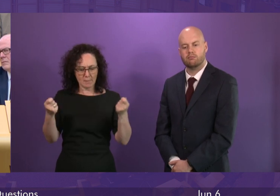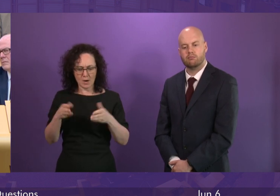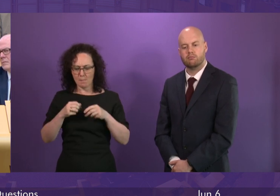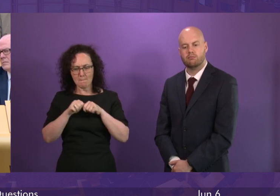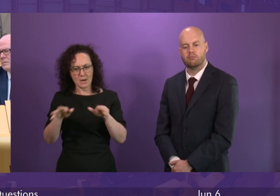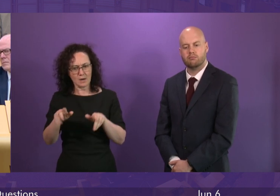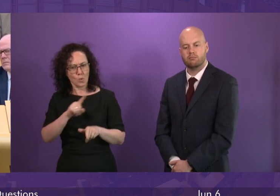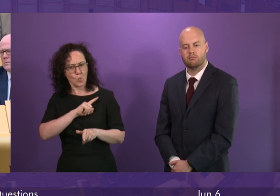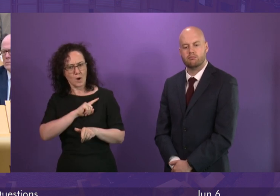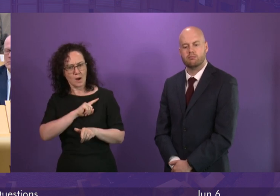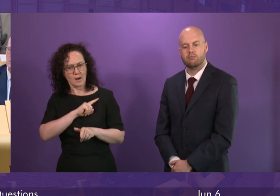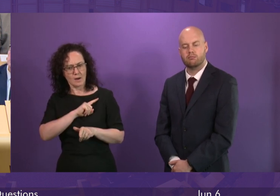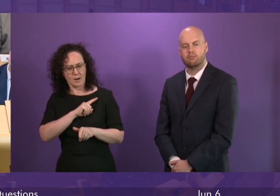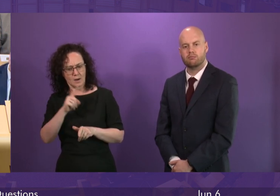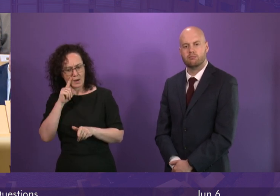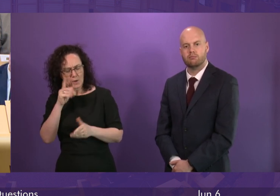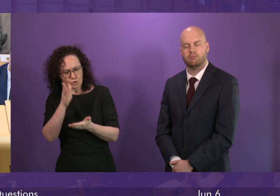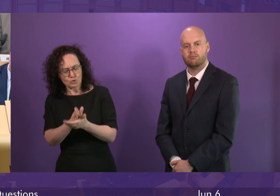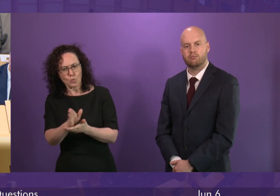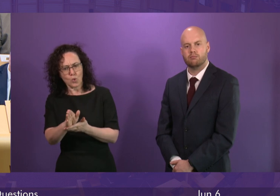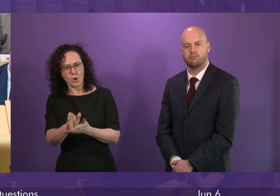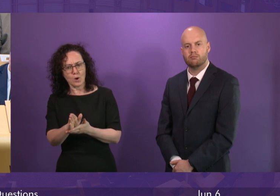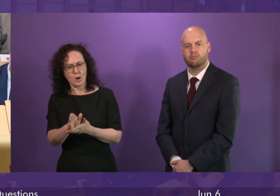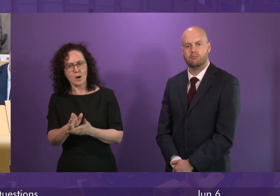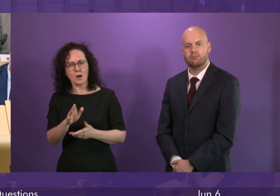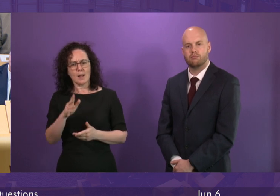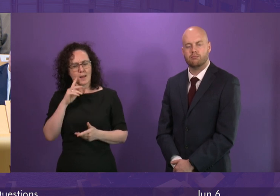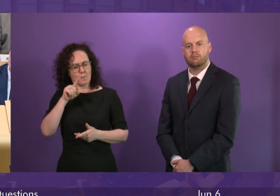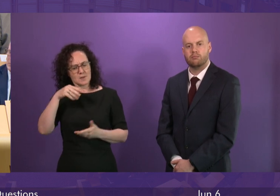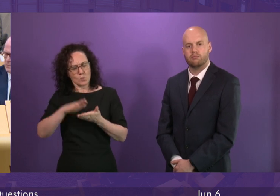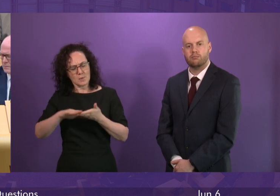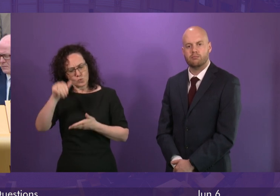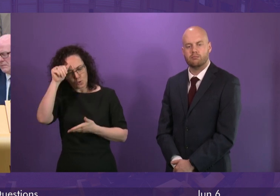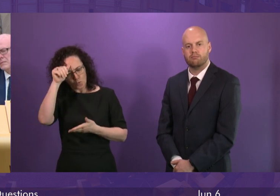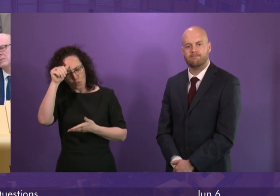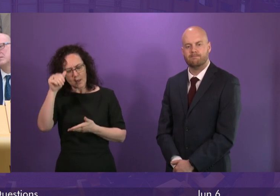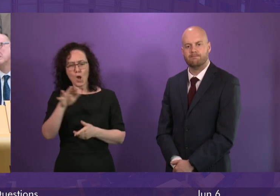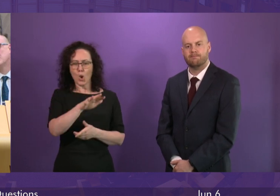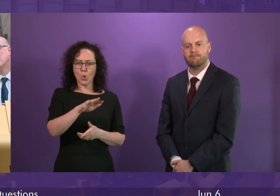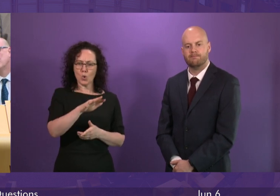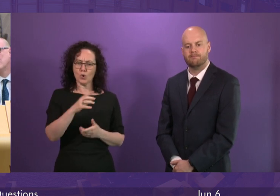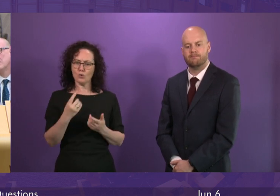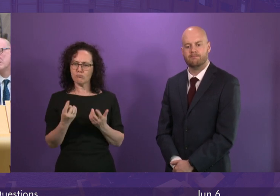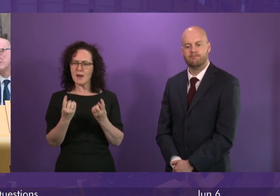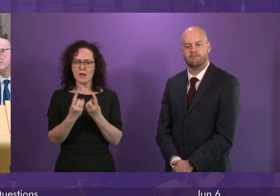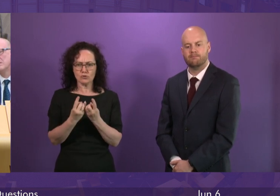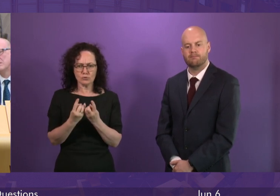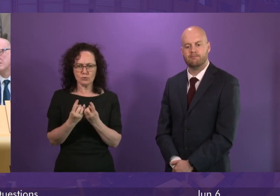there is proper reflection of local priorities and appropriate discussion of national, political